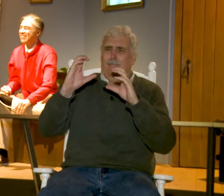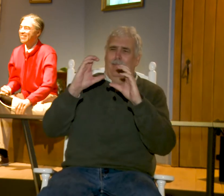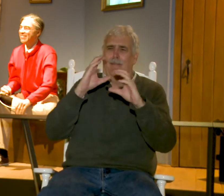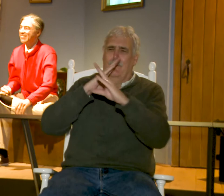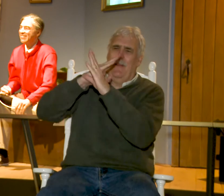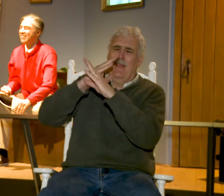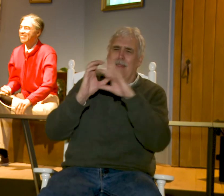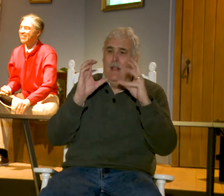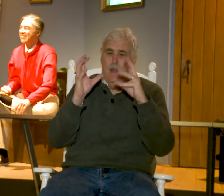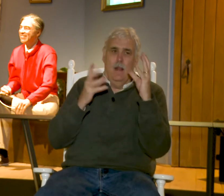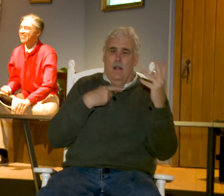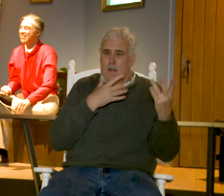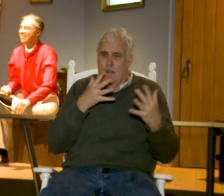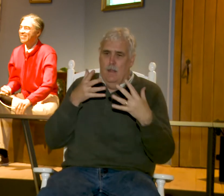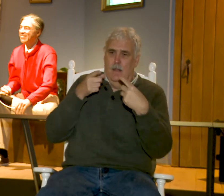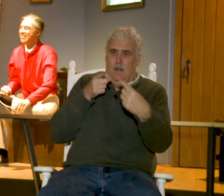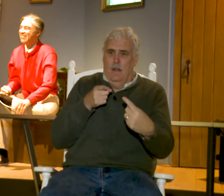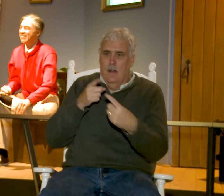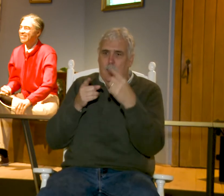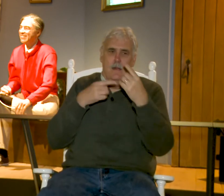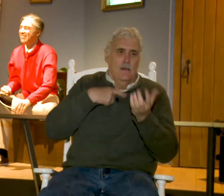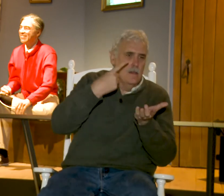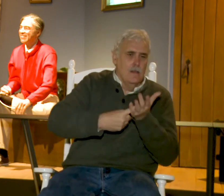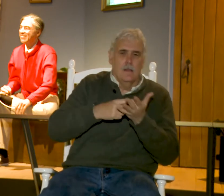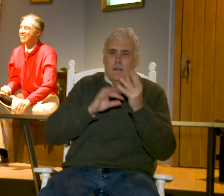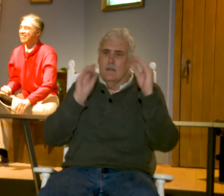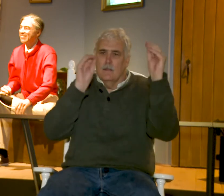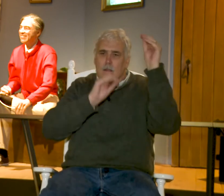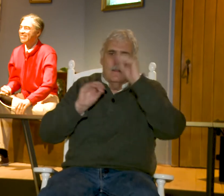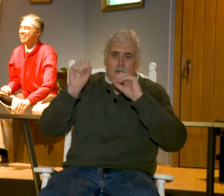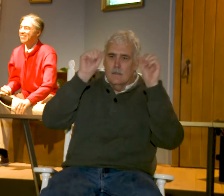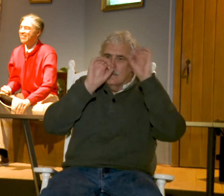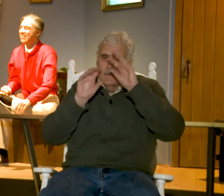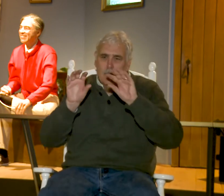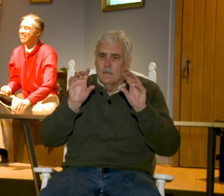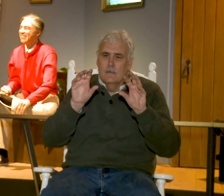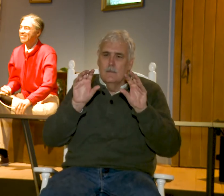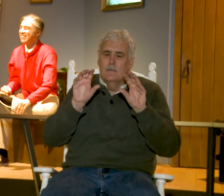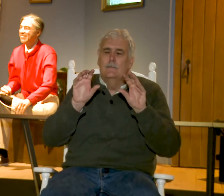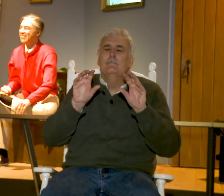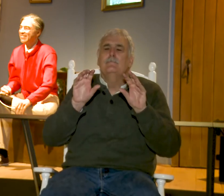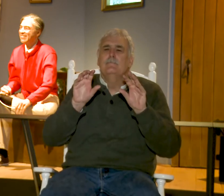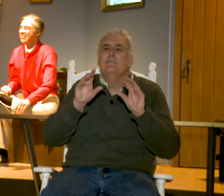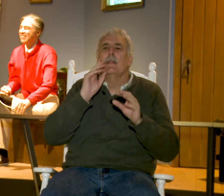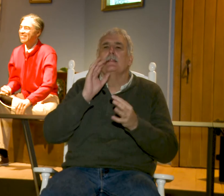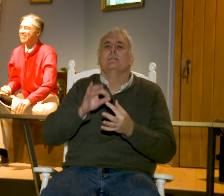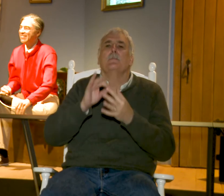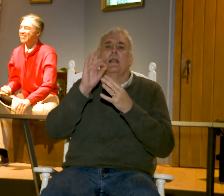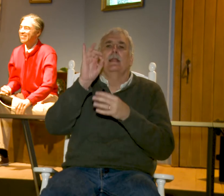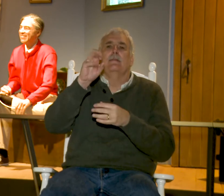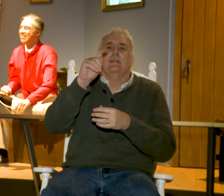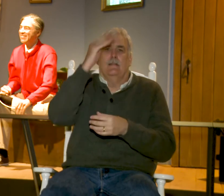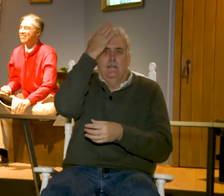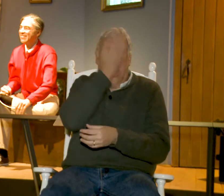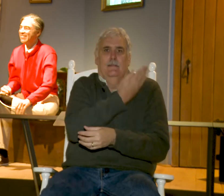But in this case that would block the characters. I really struggled with this decision, discussing placement options with other professionals. Then it dawned on me to use special effects to blend the